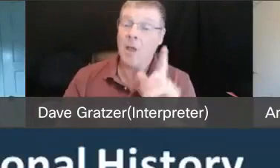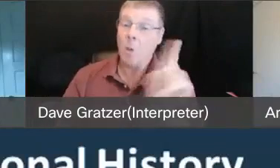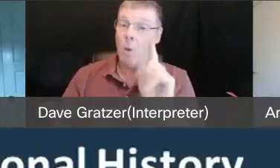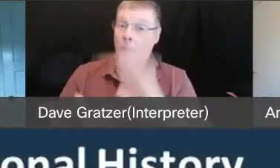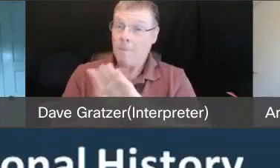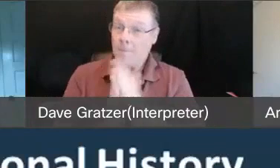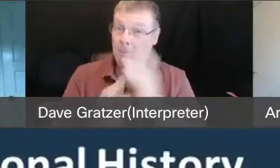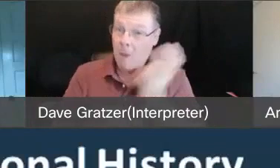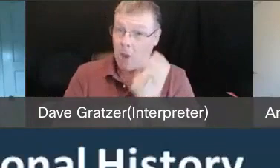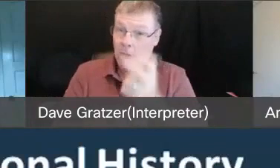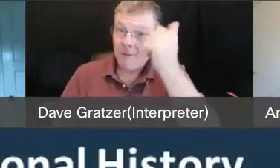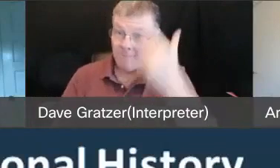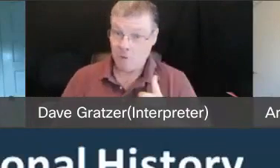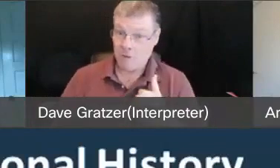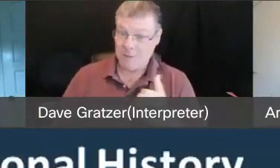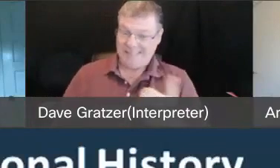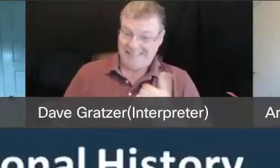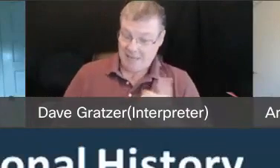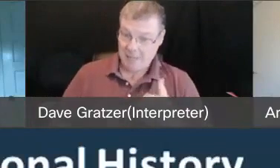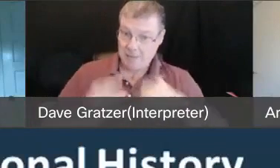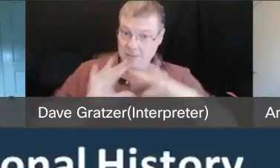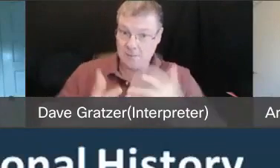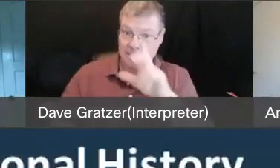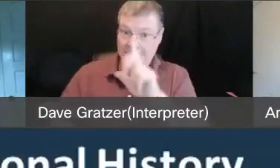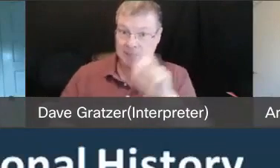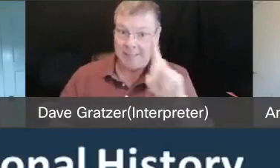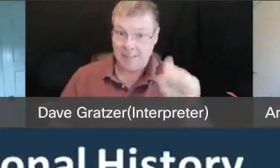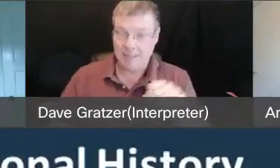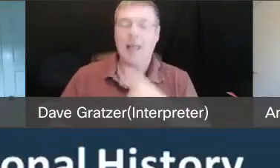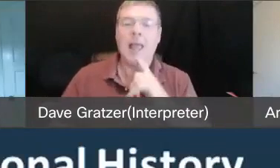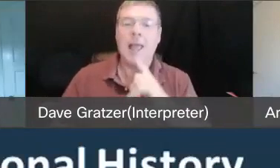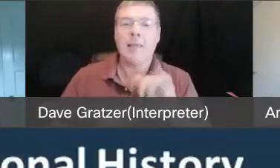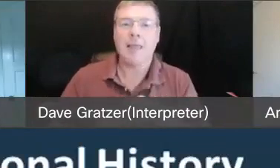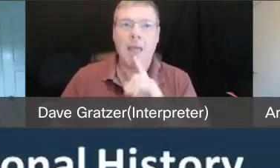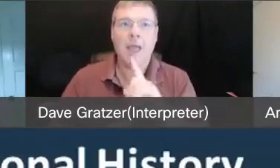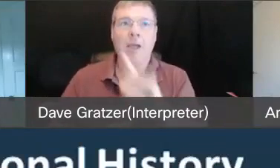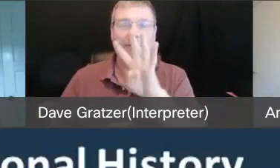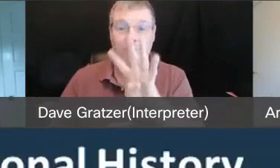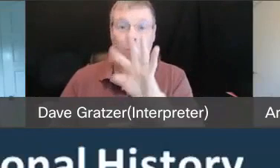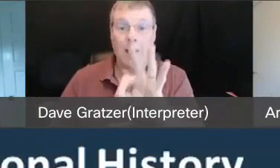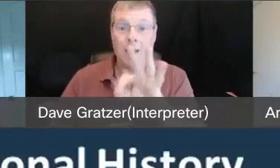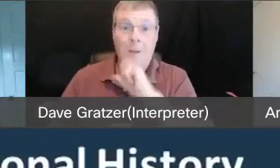but that's I think more for us to deal with later on, is if they're 49 years of age and a half,